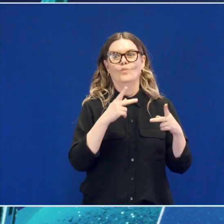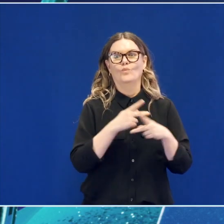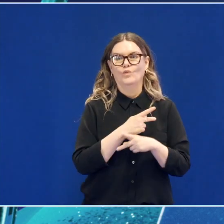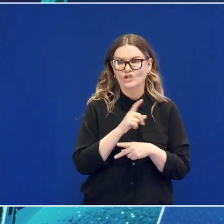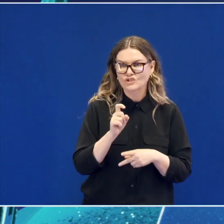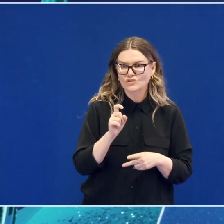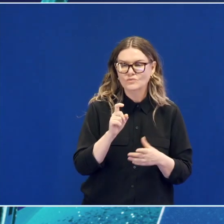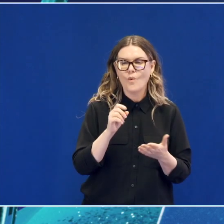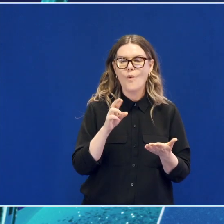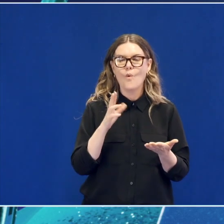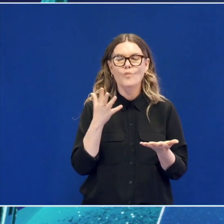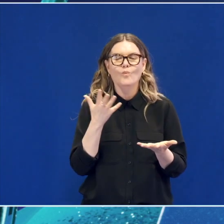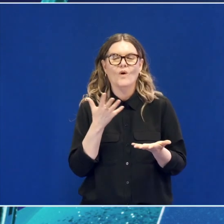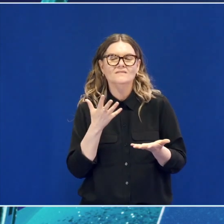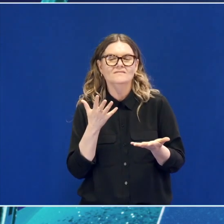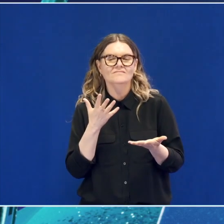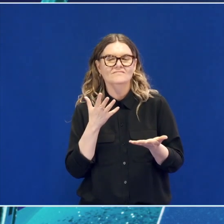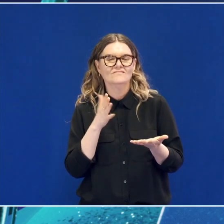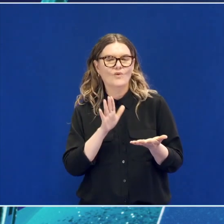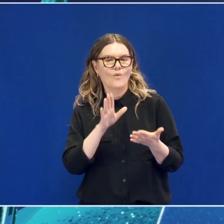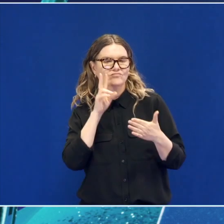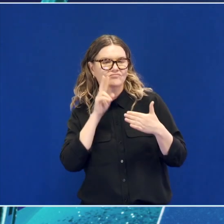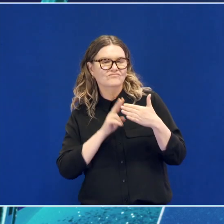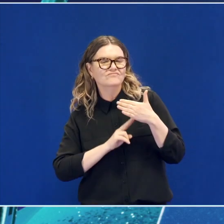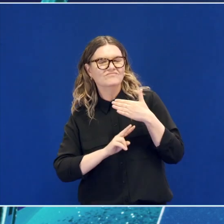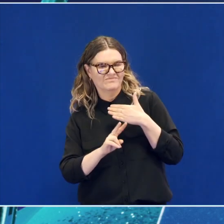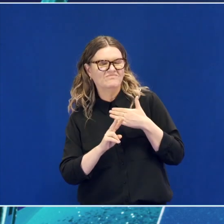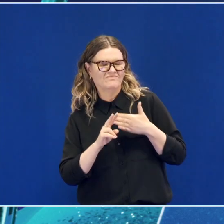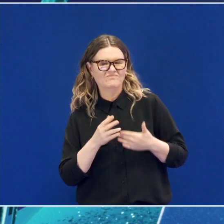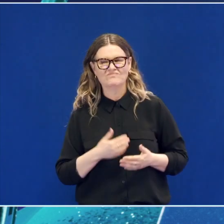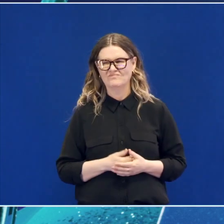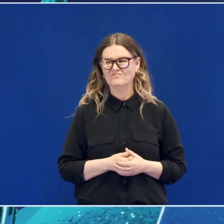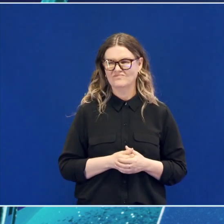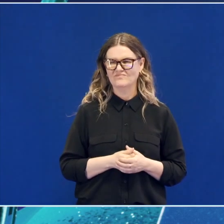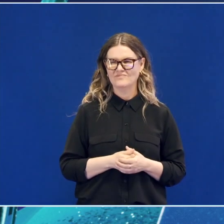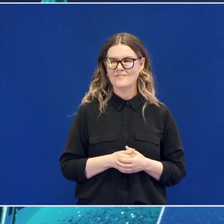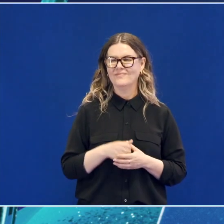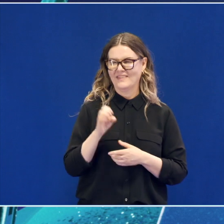Let's go. I don't want to be an AI apologist or anything,